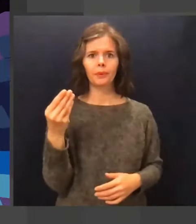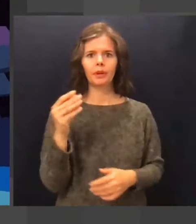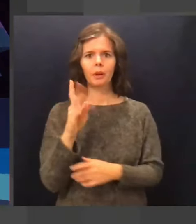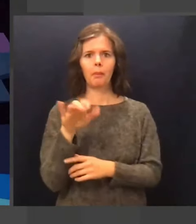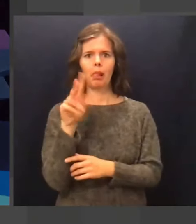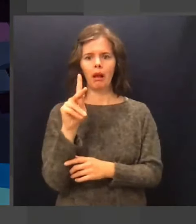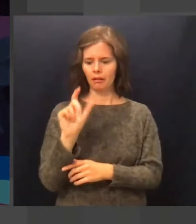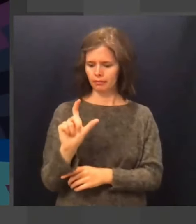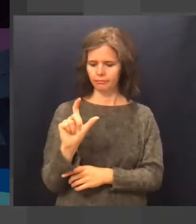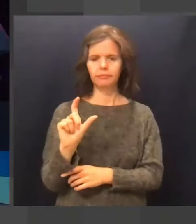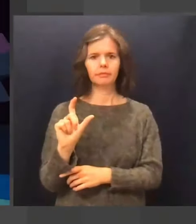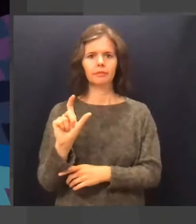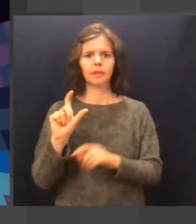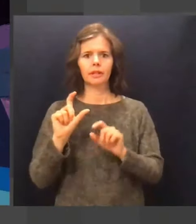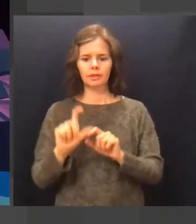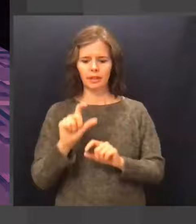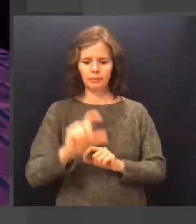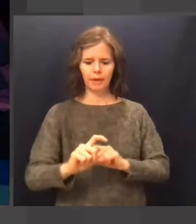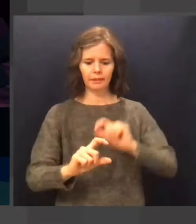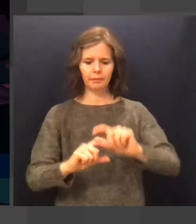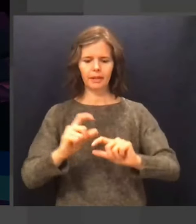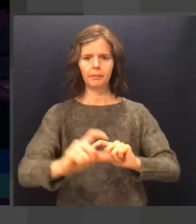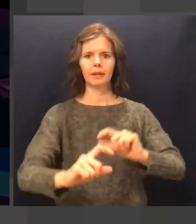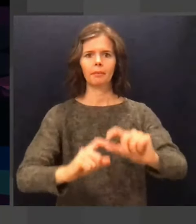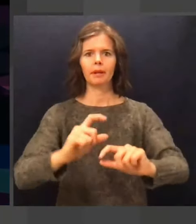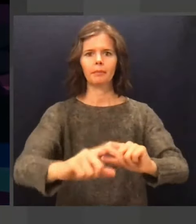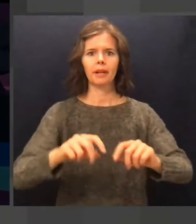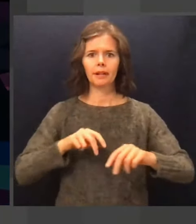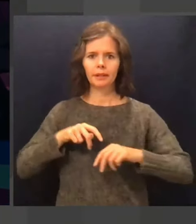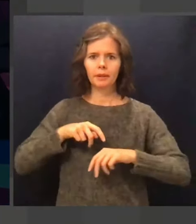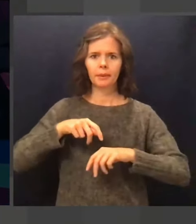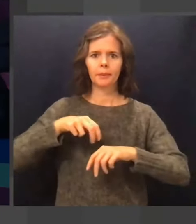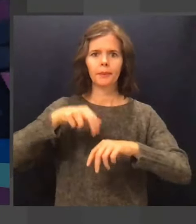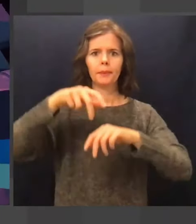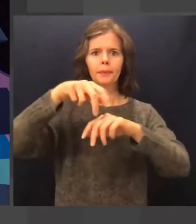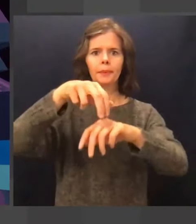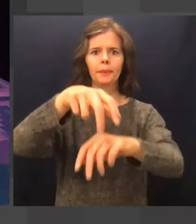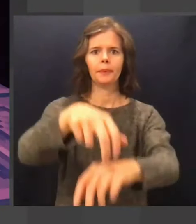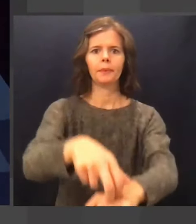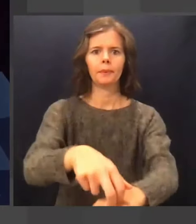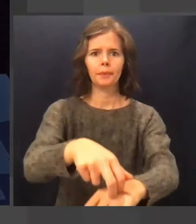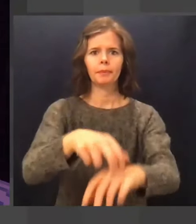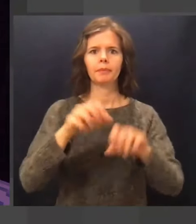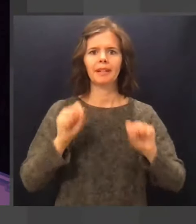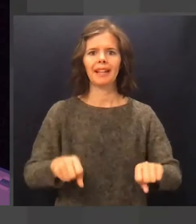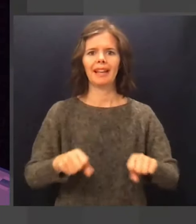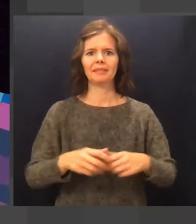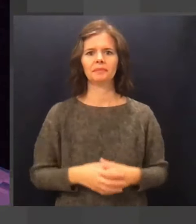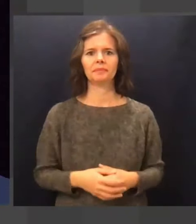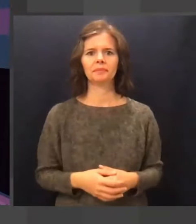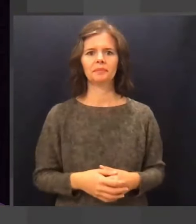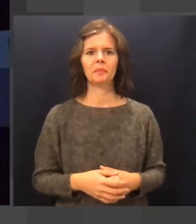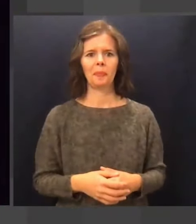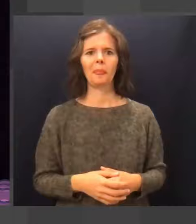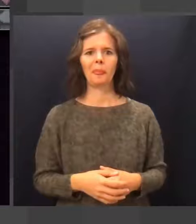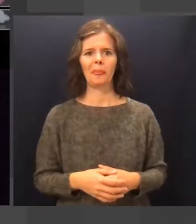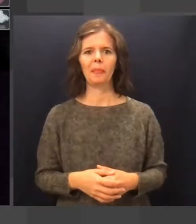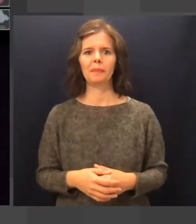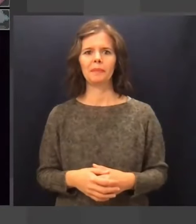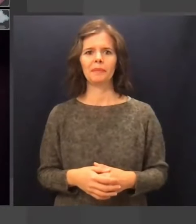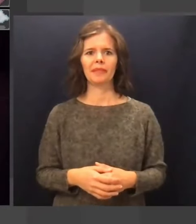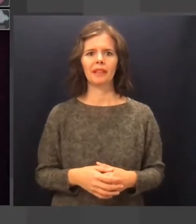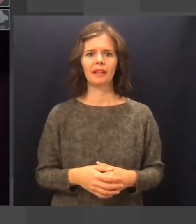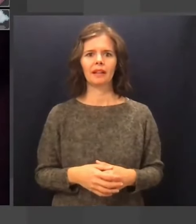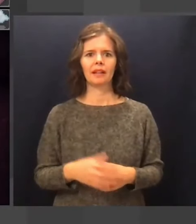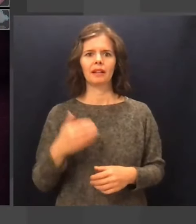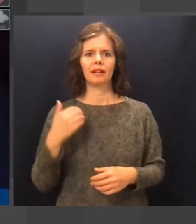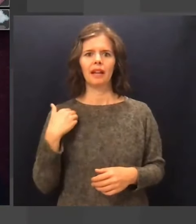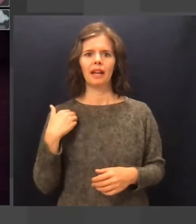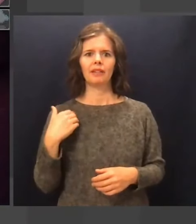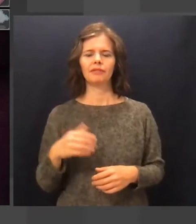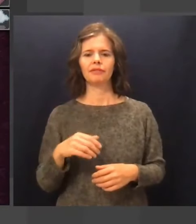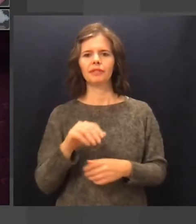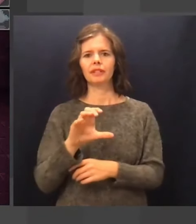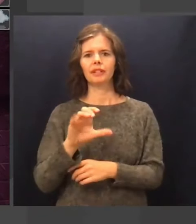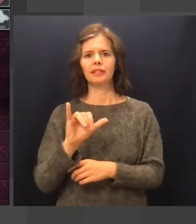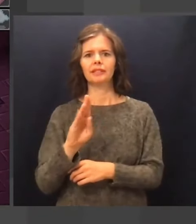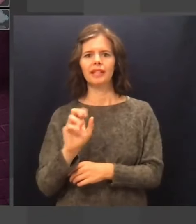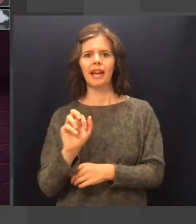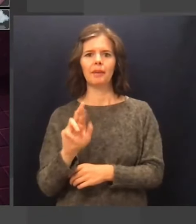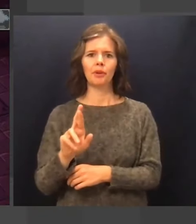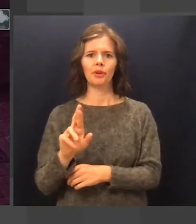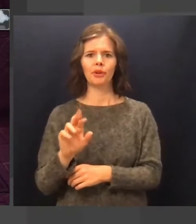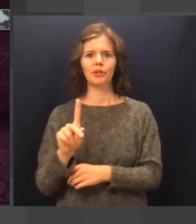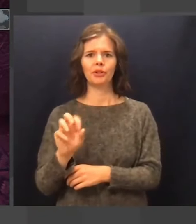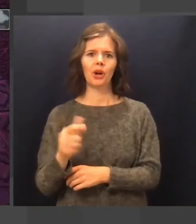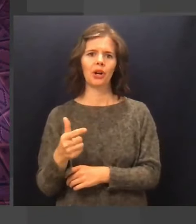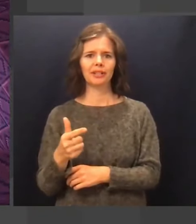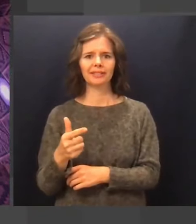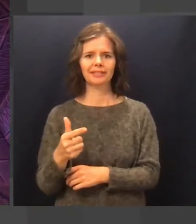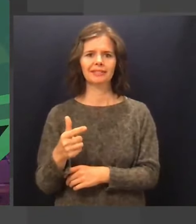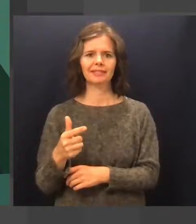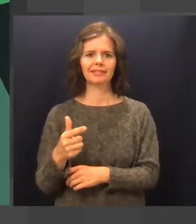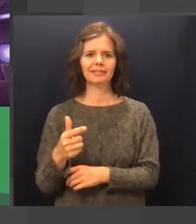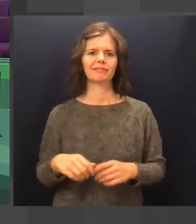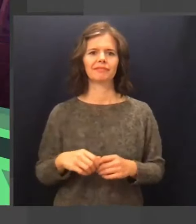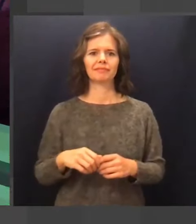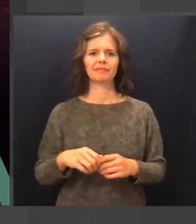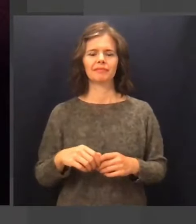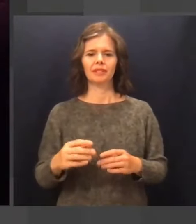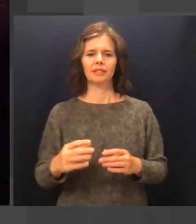BLOCKINATOR.